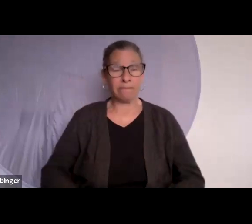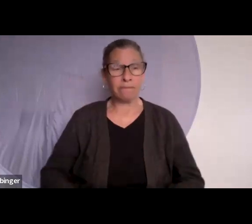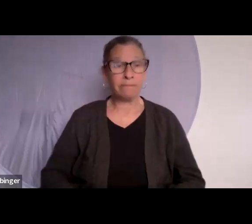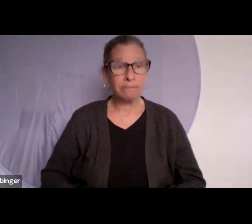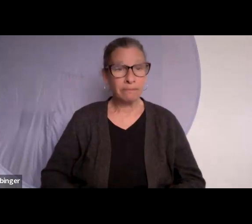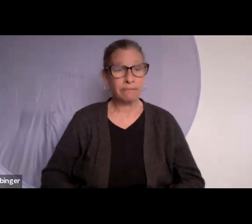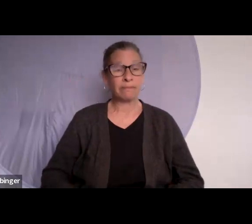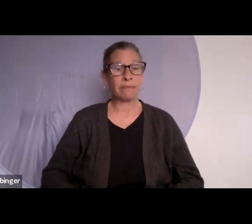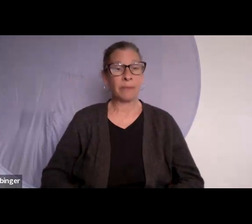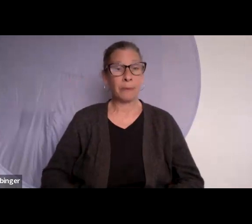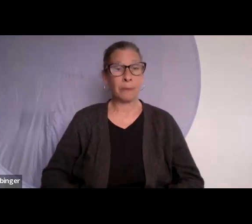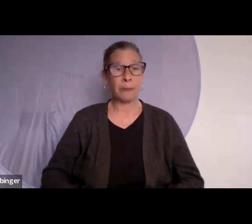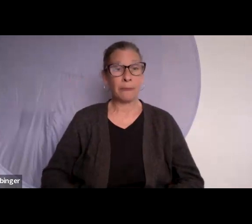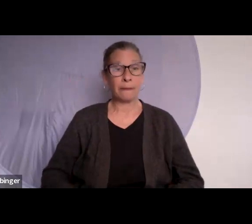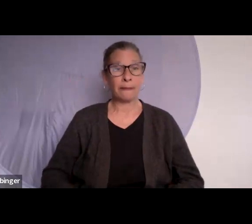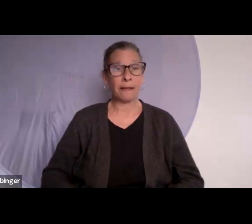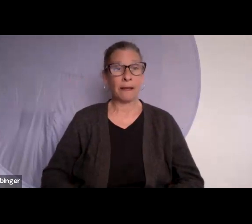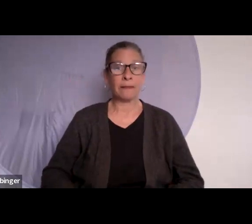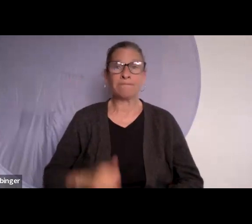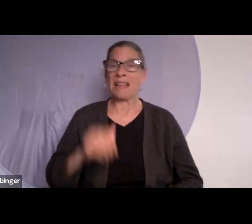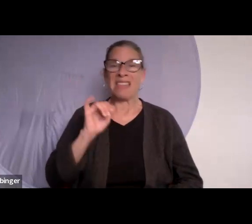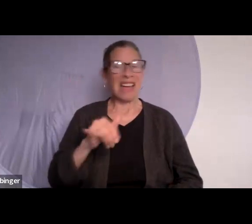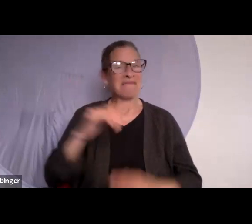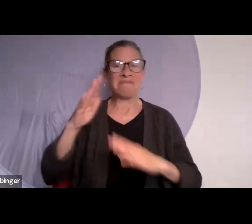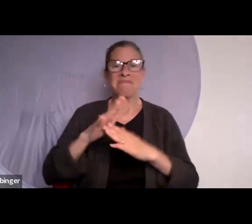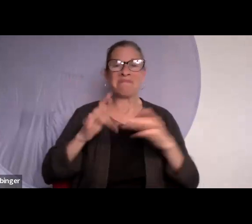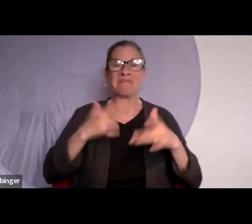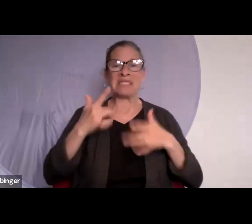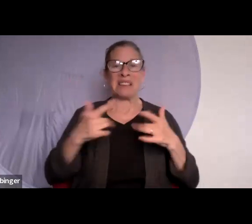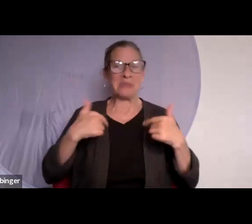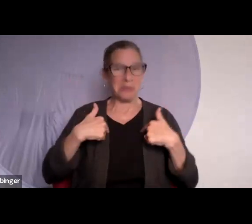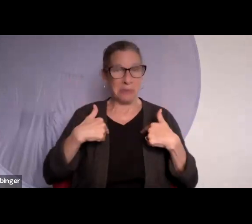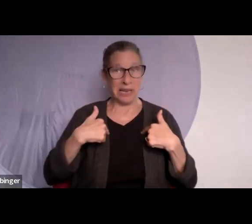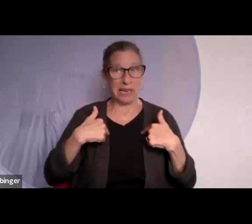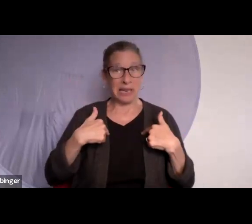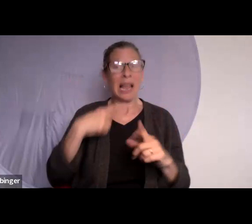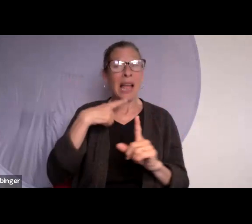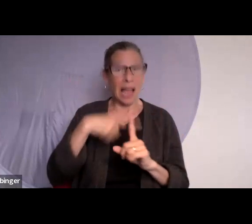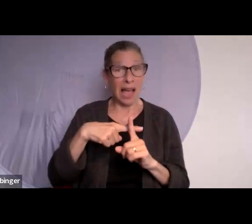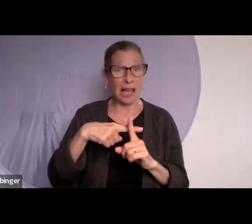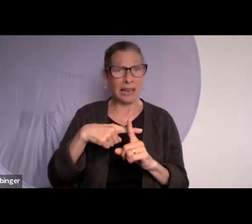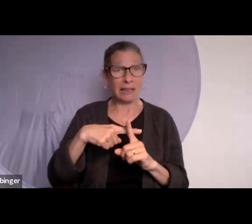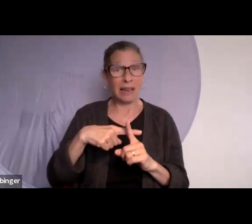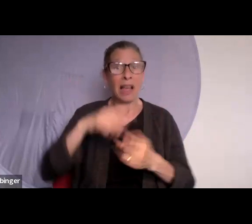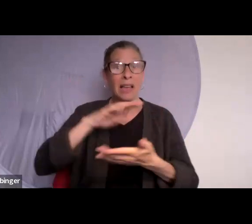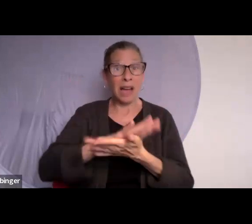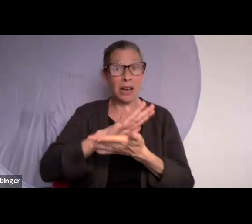that's one of the things I find most exciting about it. In addition to making making documents more accessible, I'm